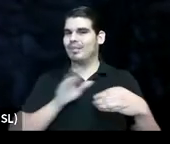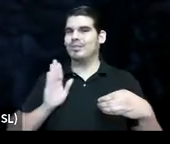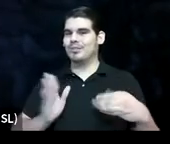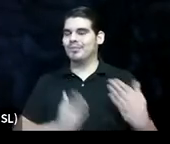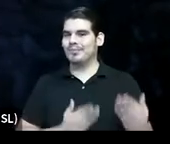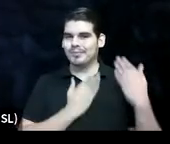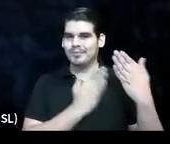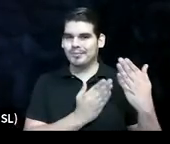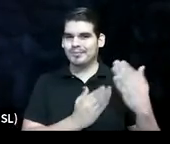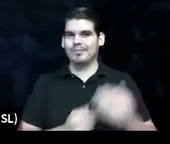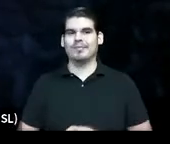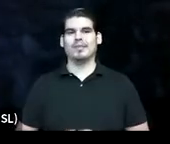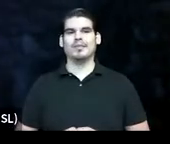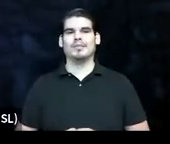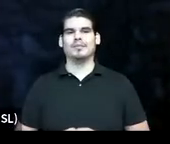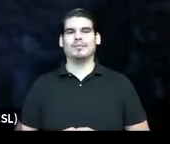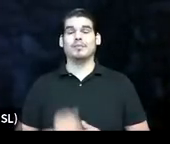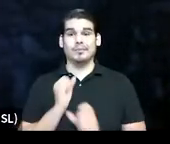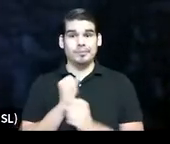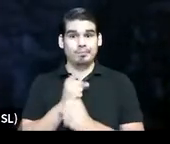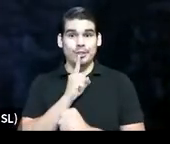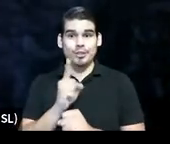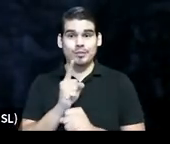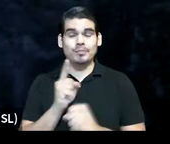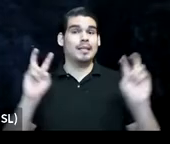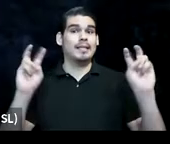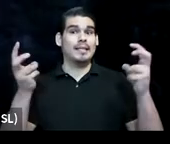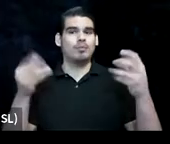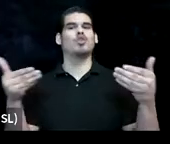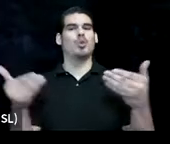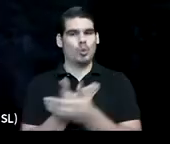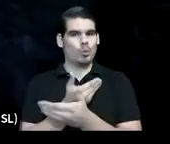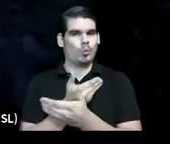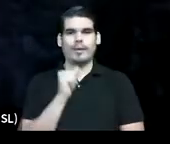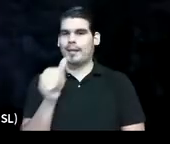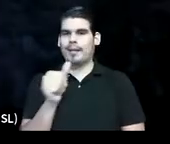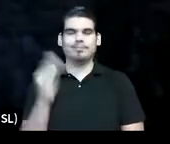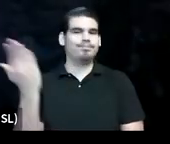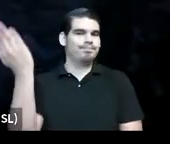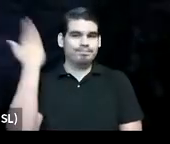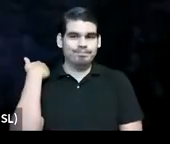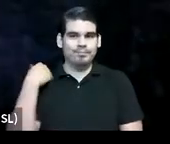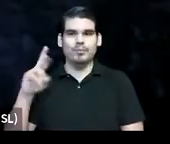Again, four is the magic number so keep it to four whereases and for resolves doesn't mean you have to have it be that long. But that's the max.